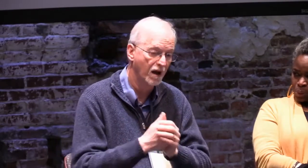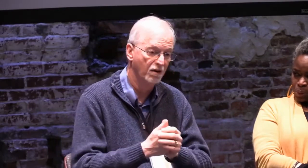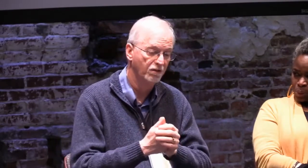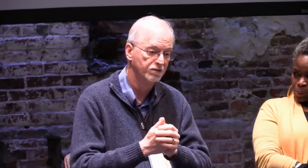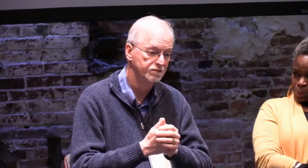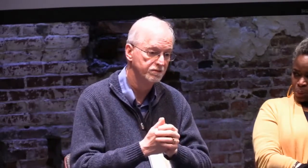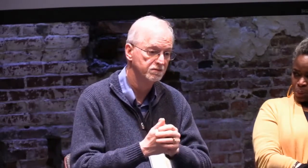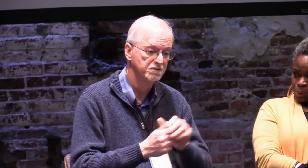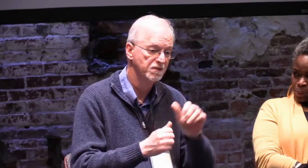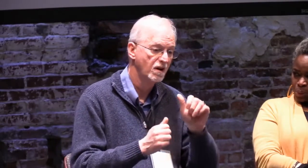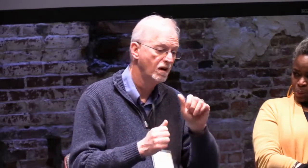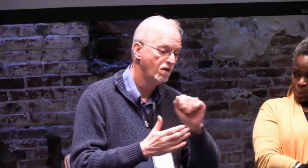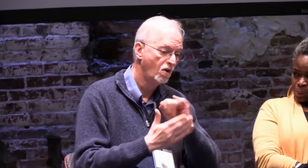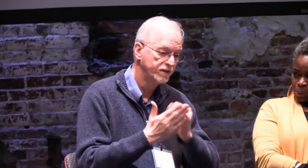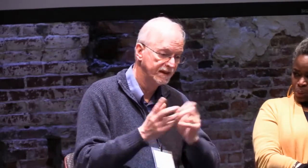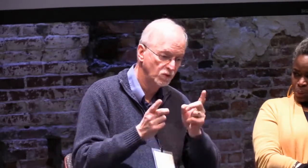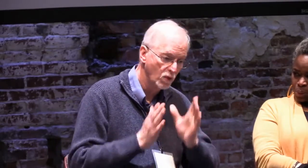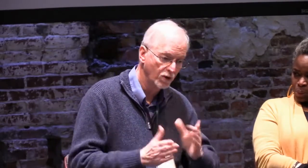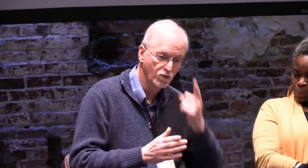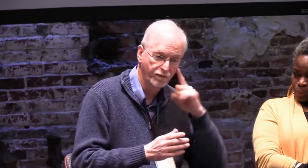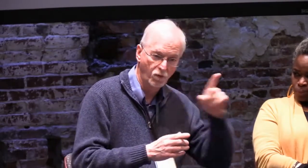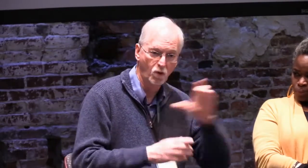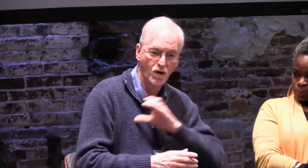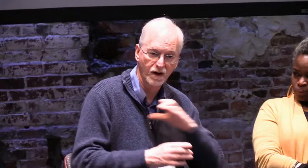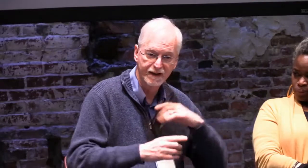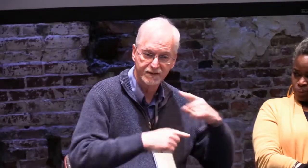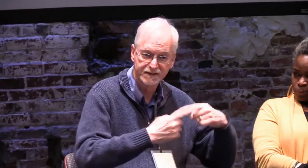And since then, I continued to pursue that, to this day.